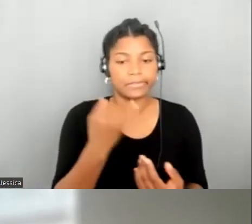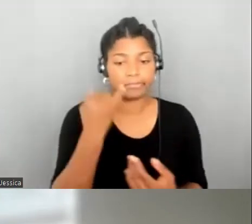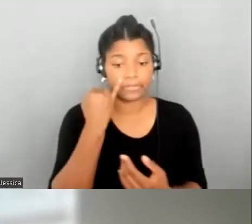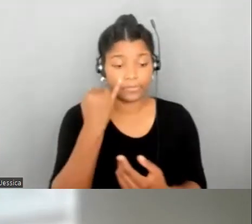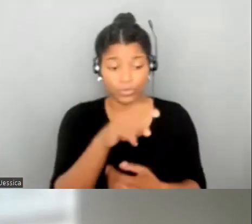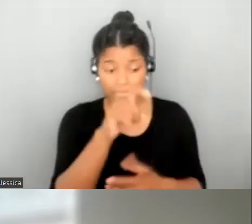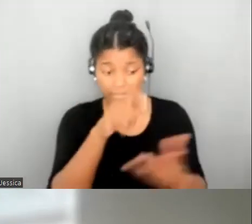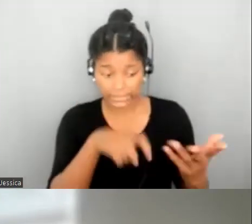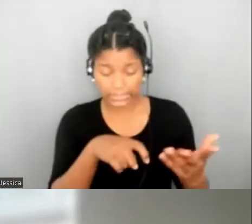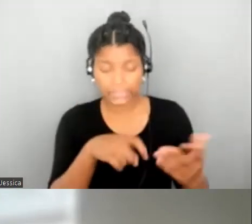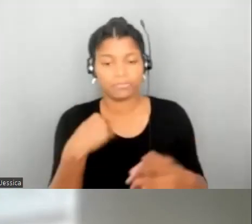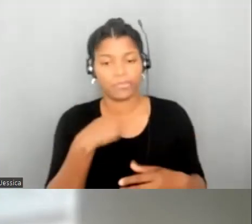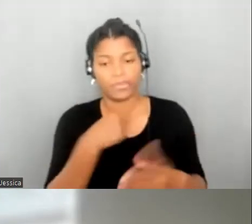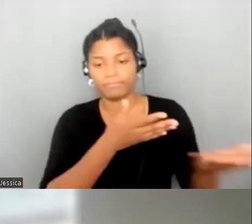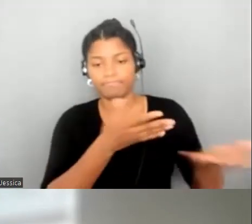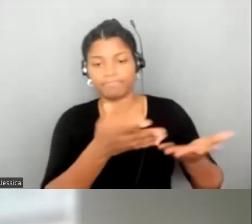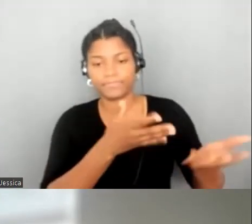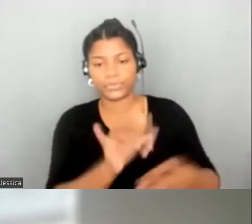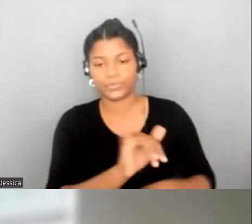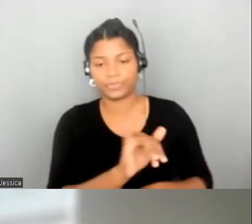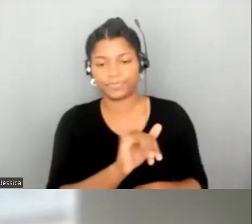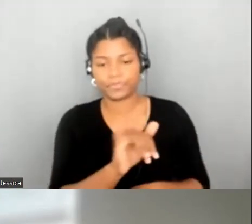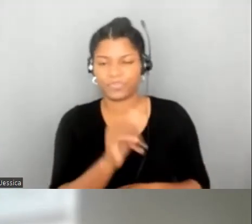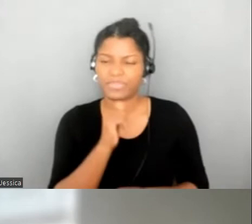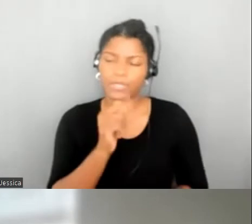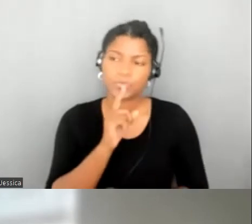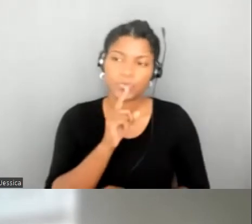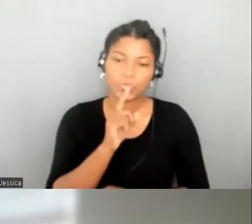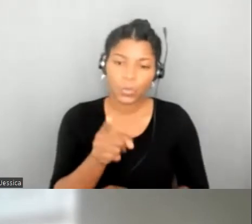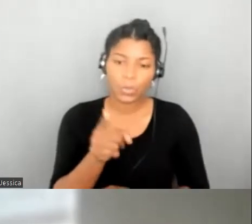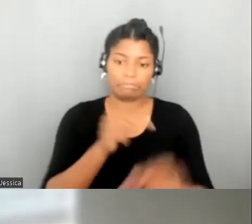I am not sure of the original ones, but I know they were stakeholders.